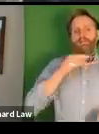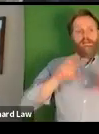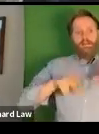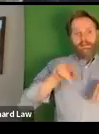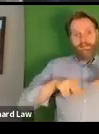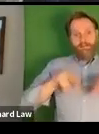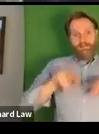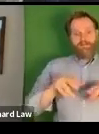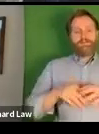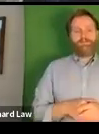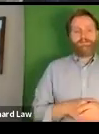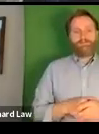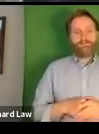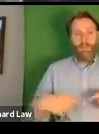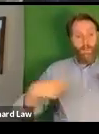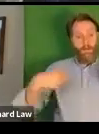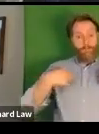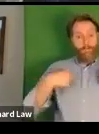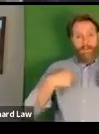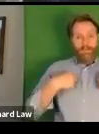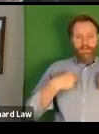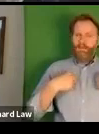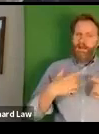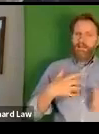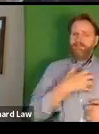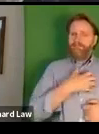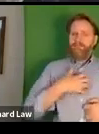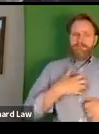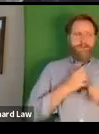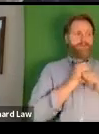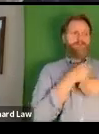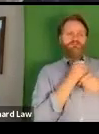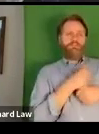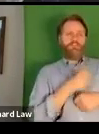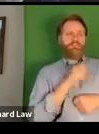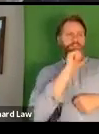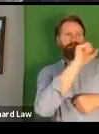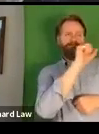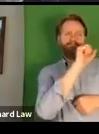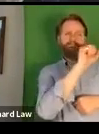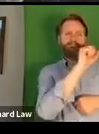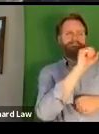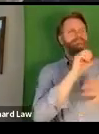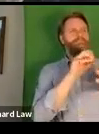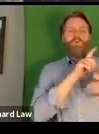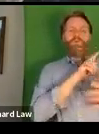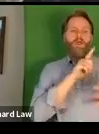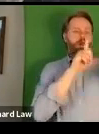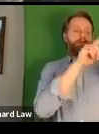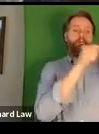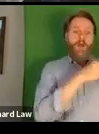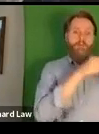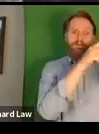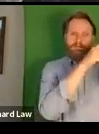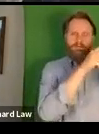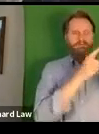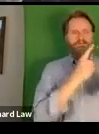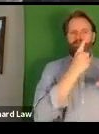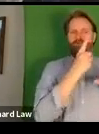frustrated that the department has viewed public health guidelines in some cases the maximum provision whereas we've obviously looked to see that as